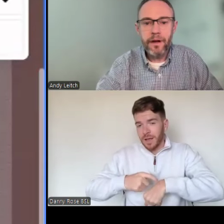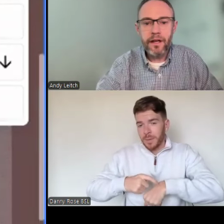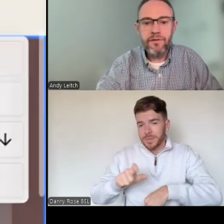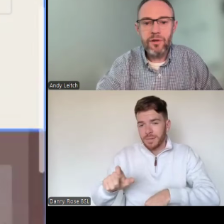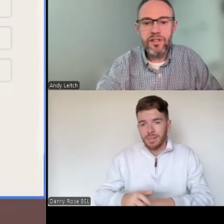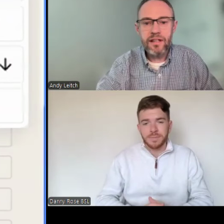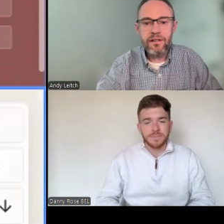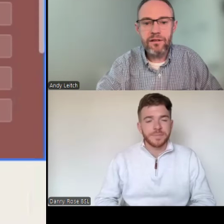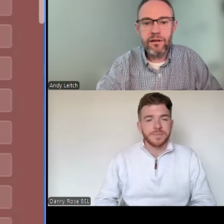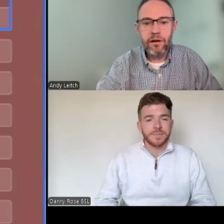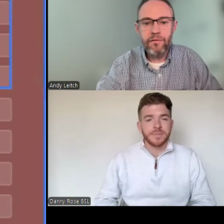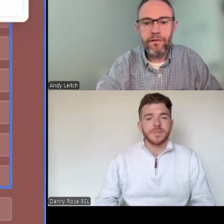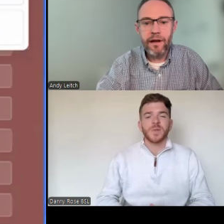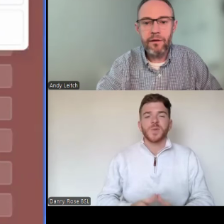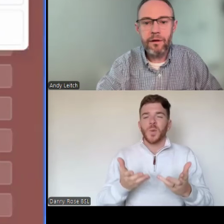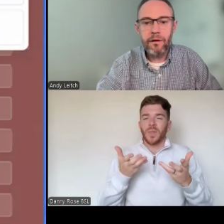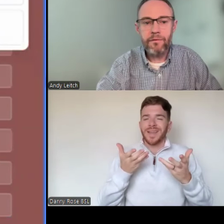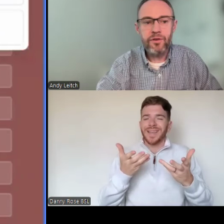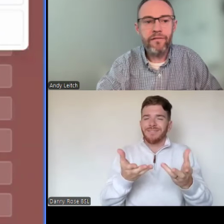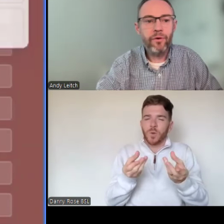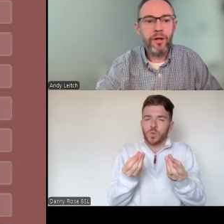That gives you a sense, hopefully, of how straightforward